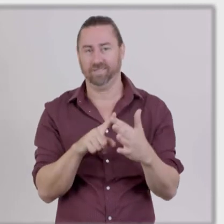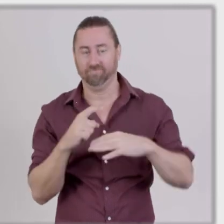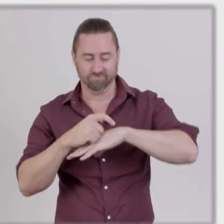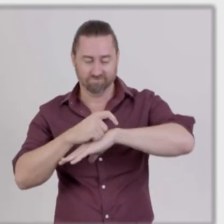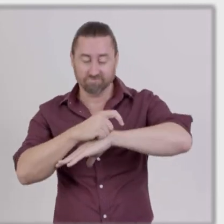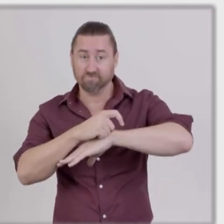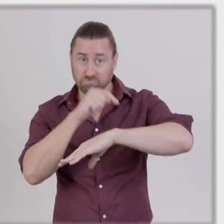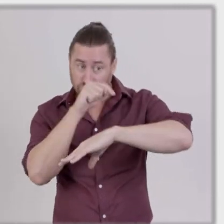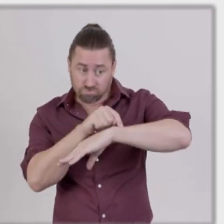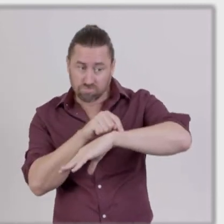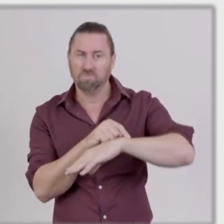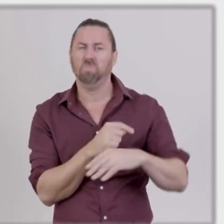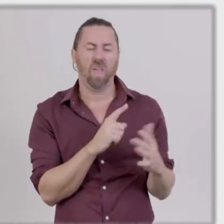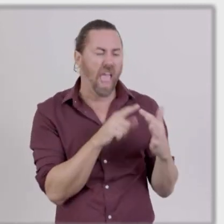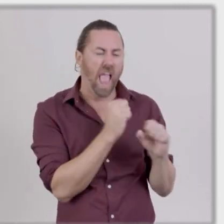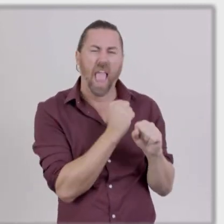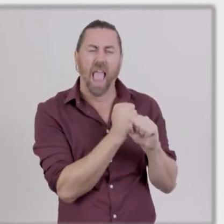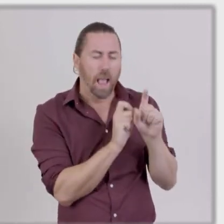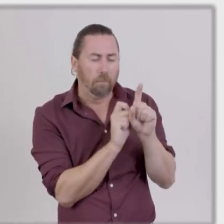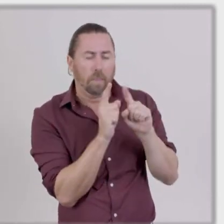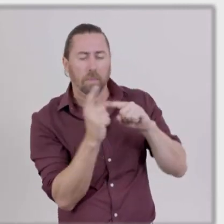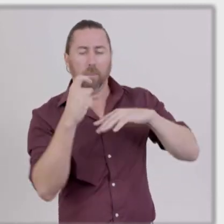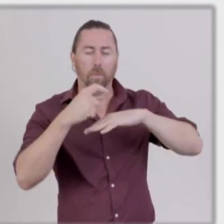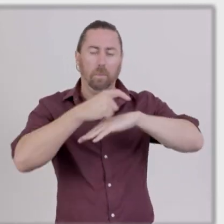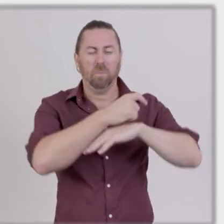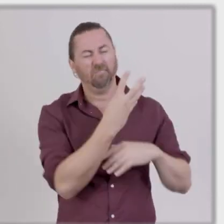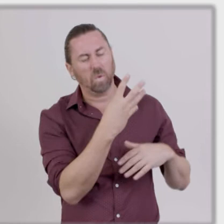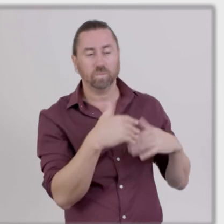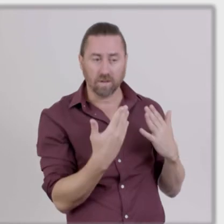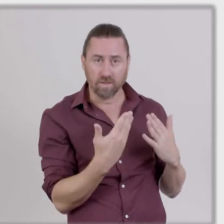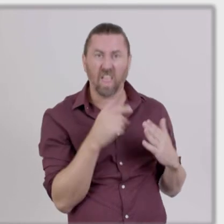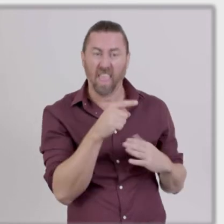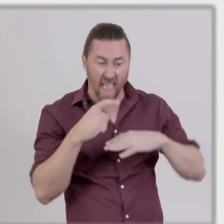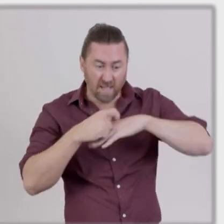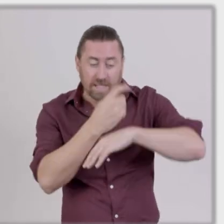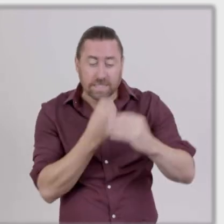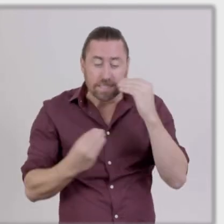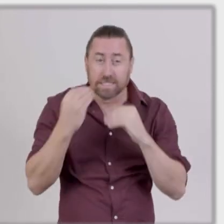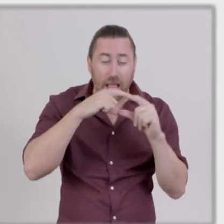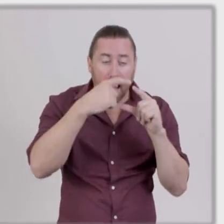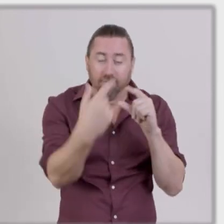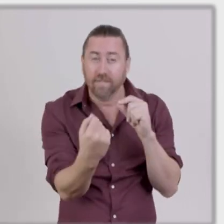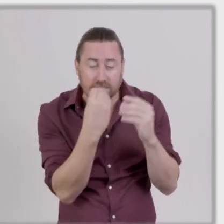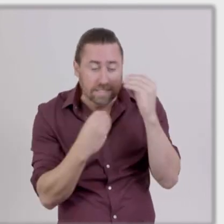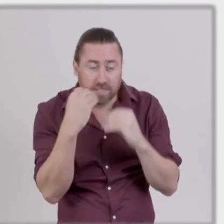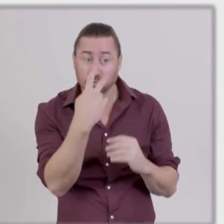It takes about four days for the eggs to hatch, and the caterpillar then spends the next two weeks eating leaves to grow.